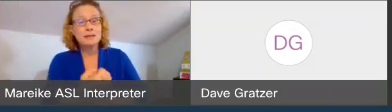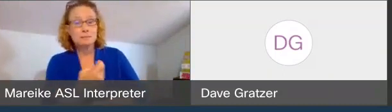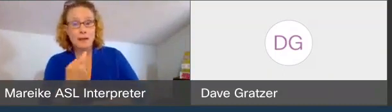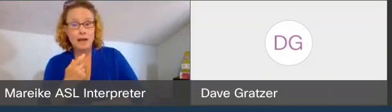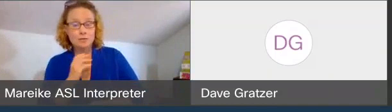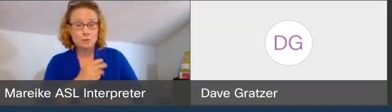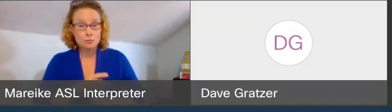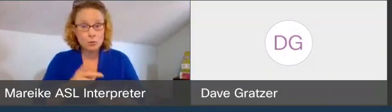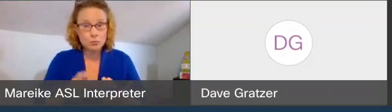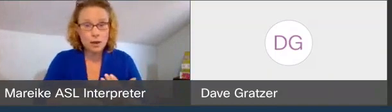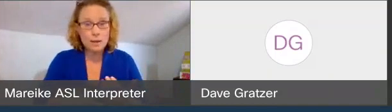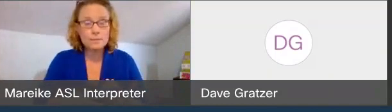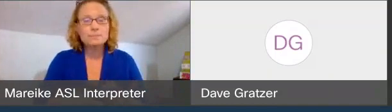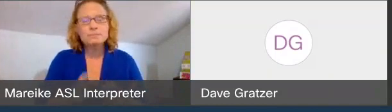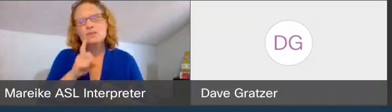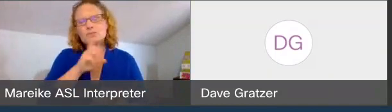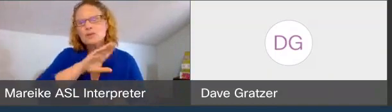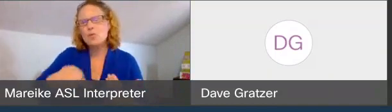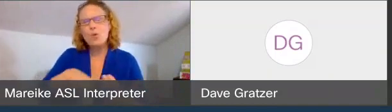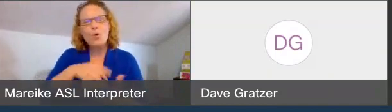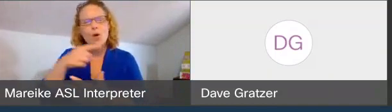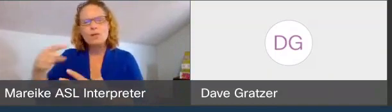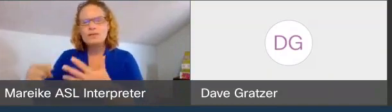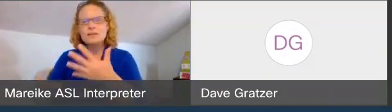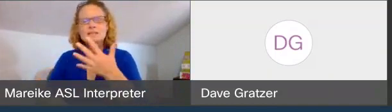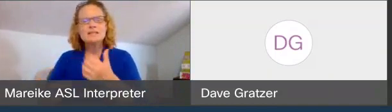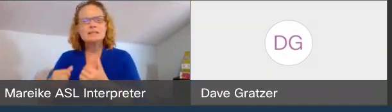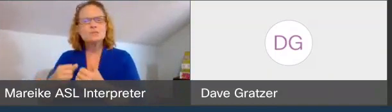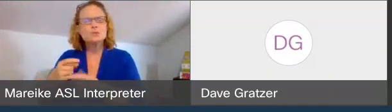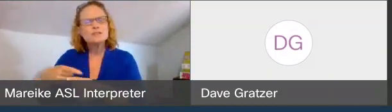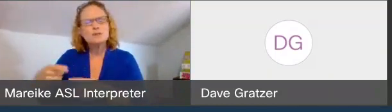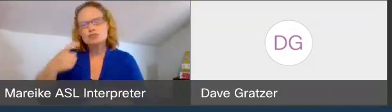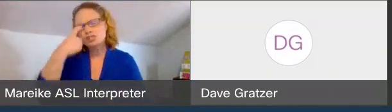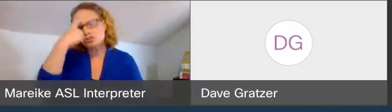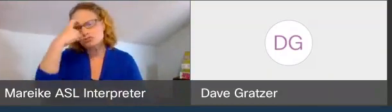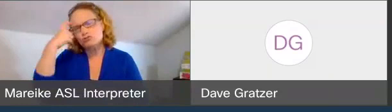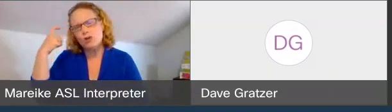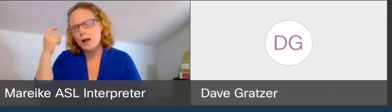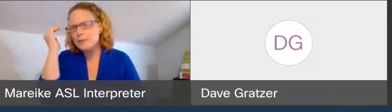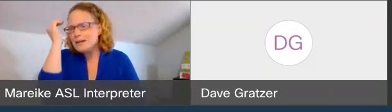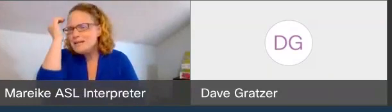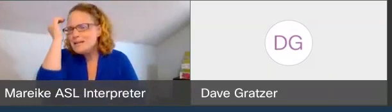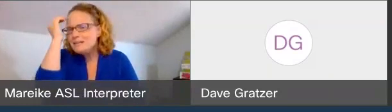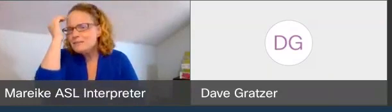and really all of this with a kind of a special trauma informed lens, I think really training